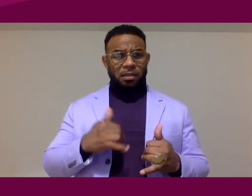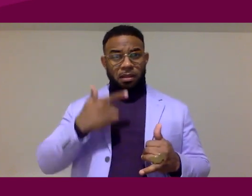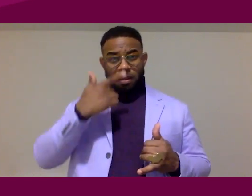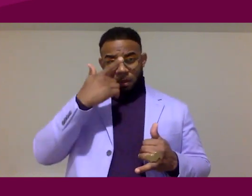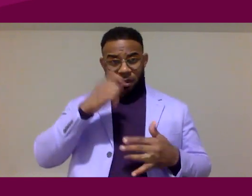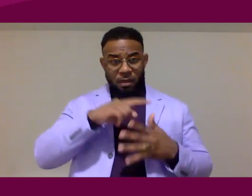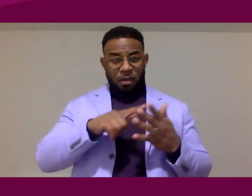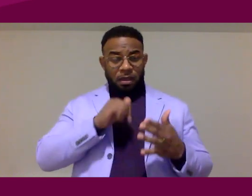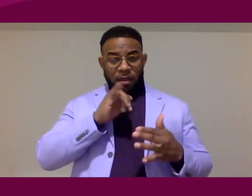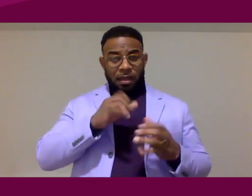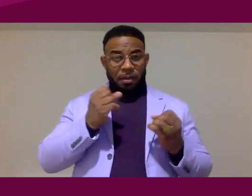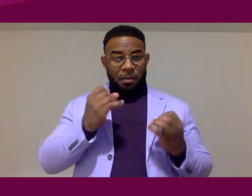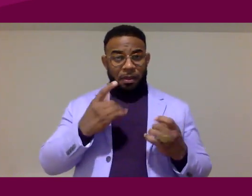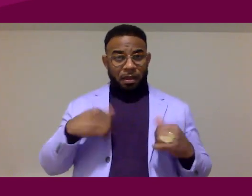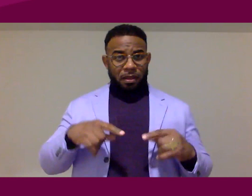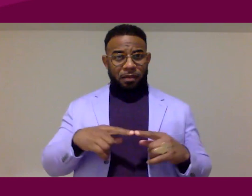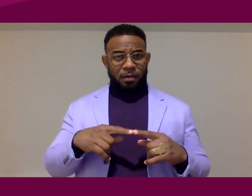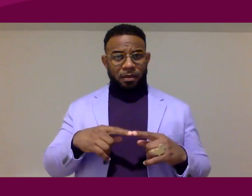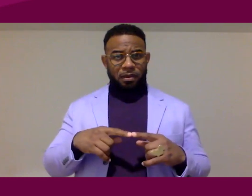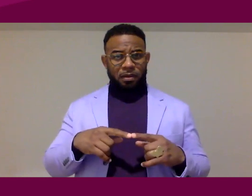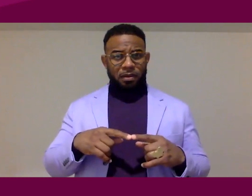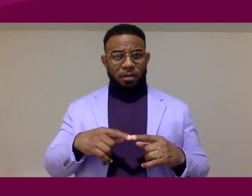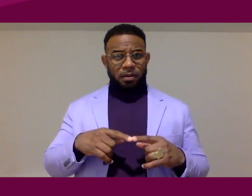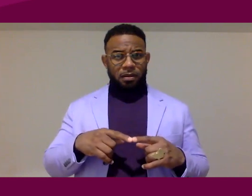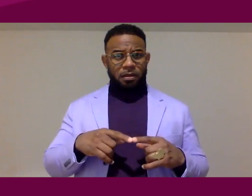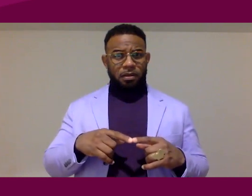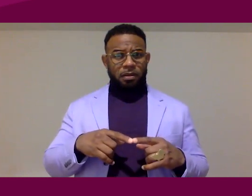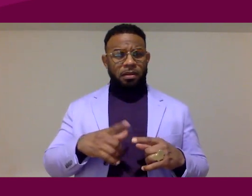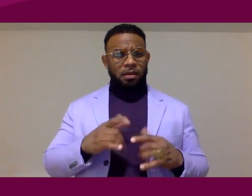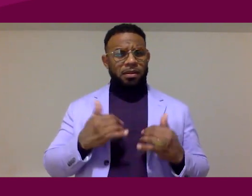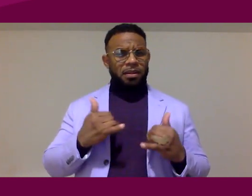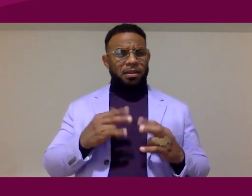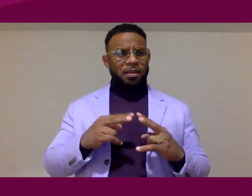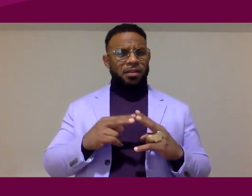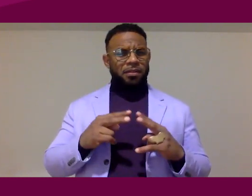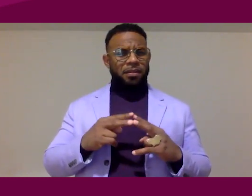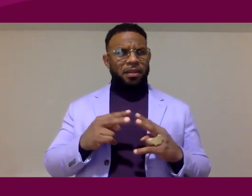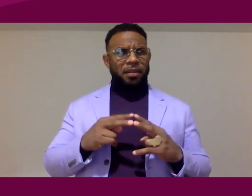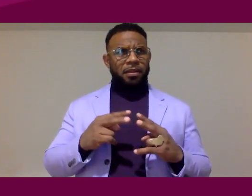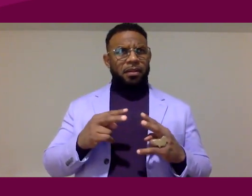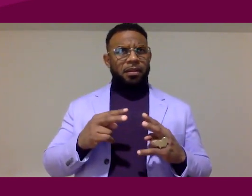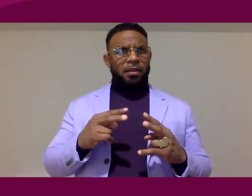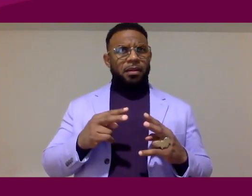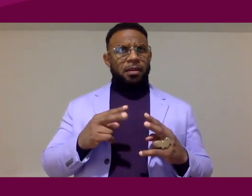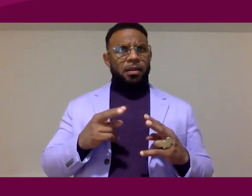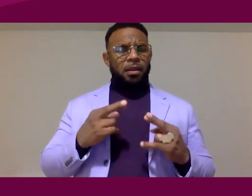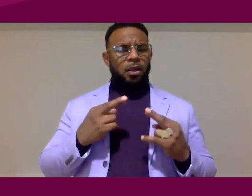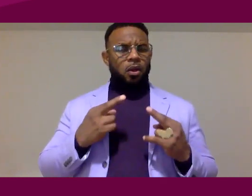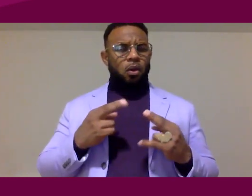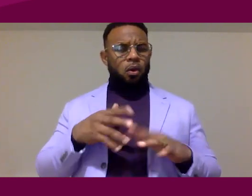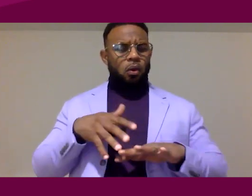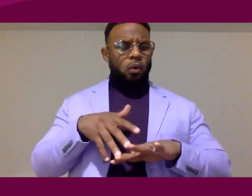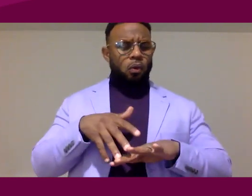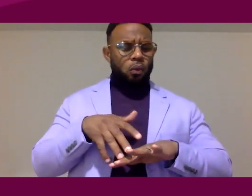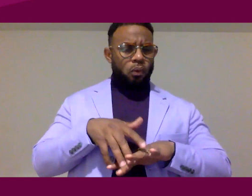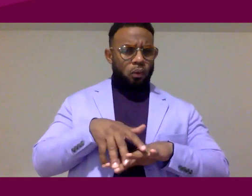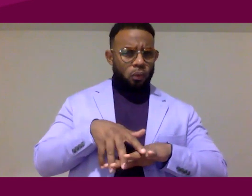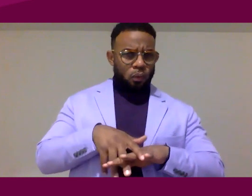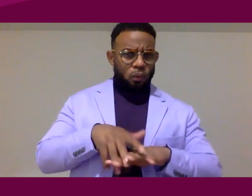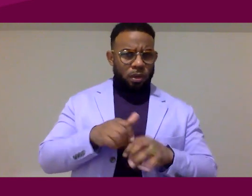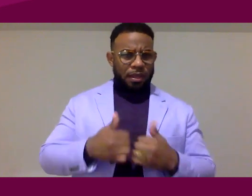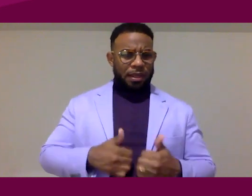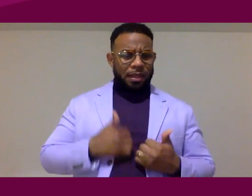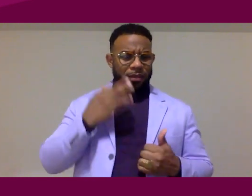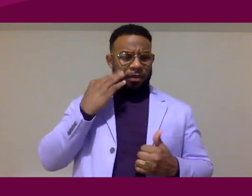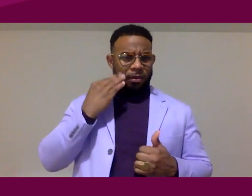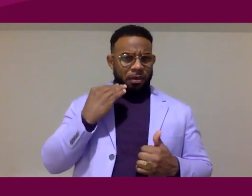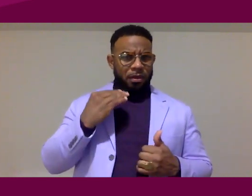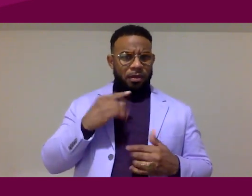weren't that many of us, it was still very closely rooted in the lived experiences of